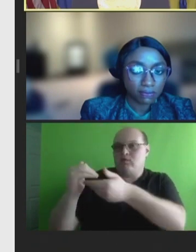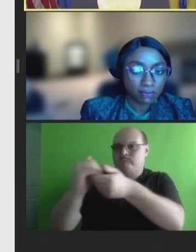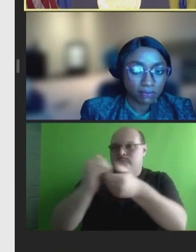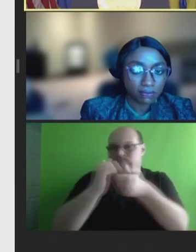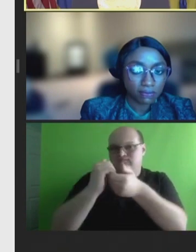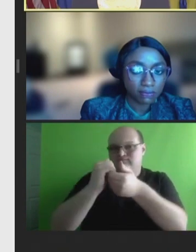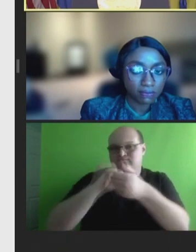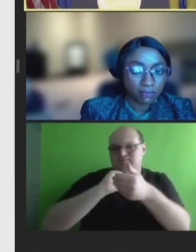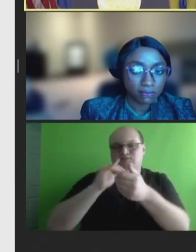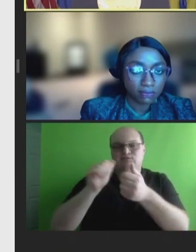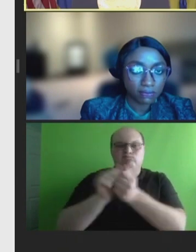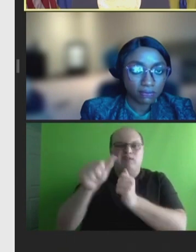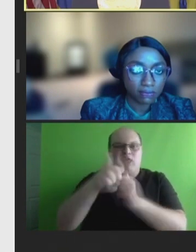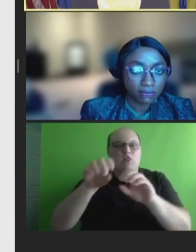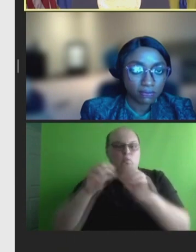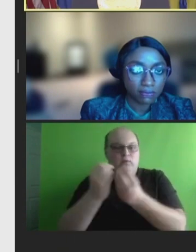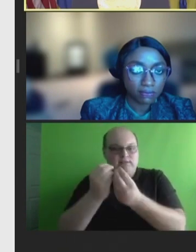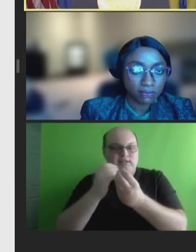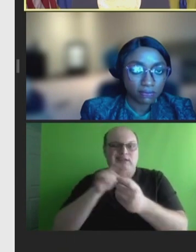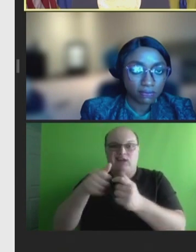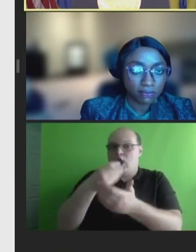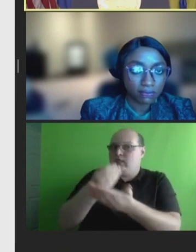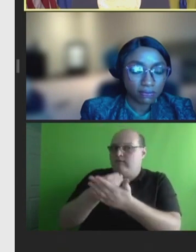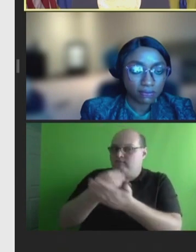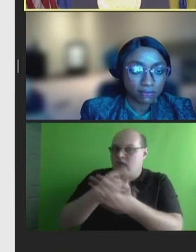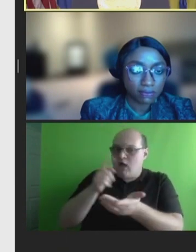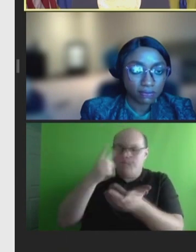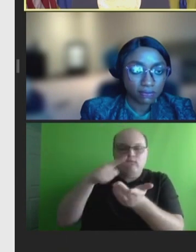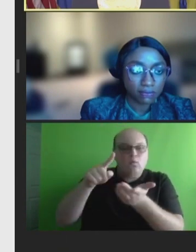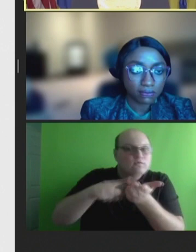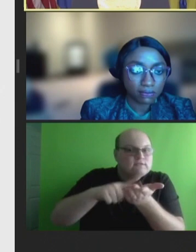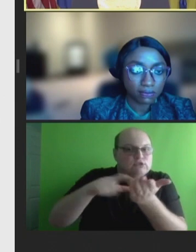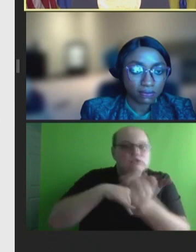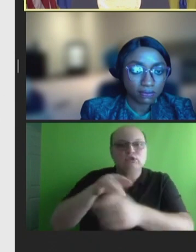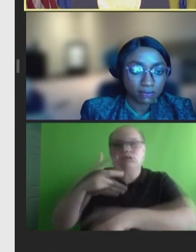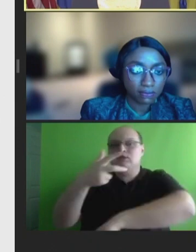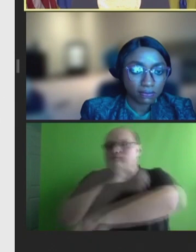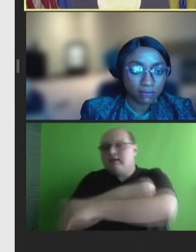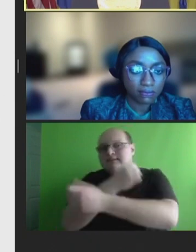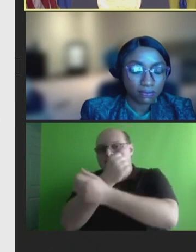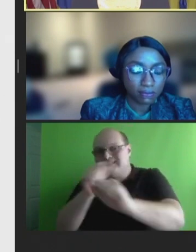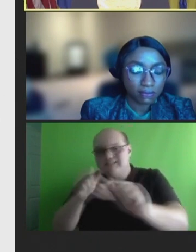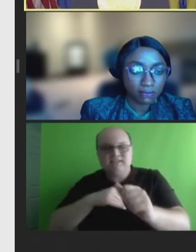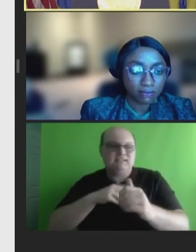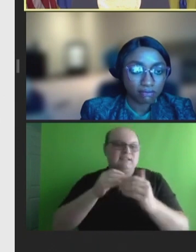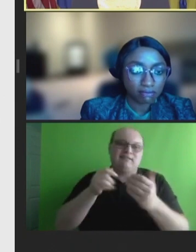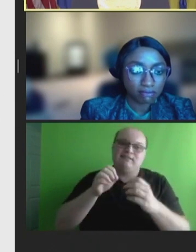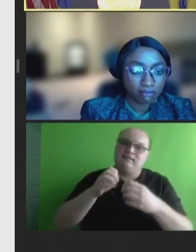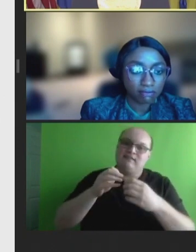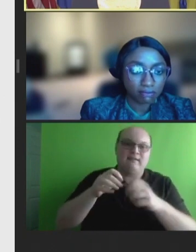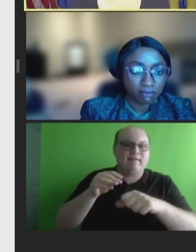you know, funds for research, for vaccine safety and efficacy, and then to be able to